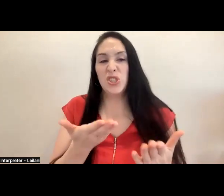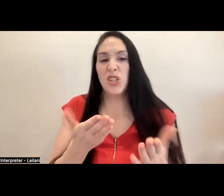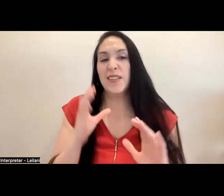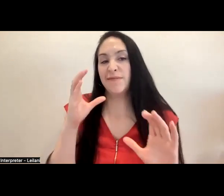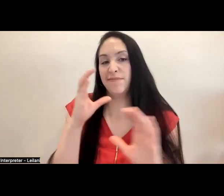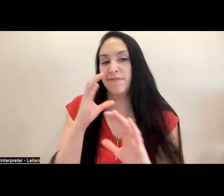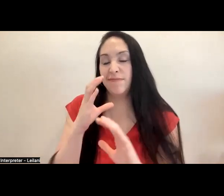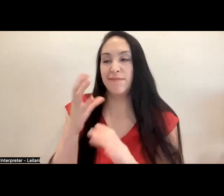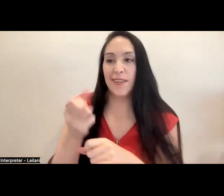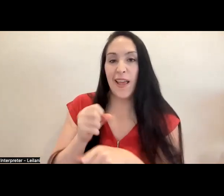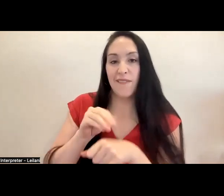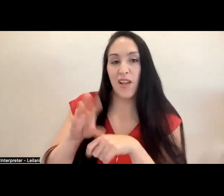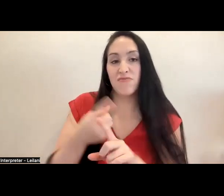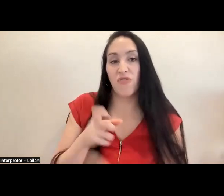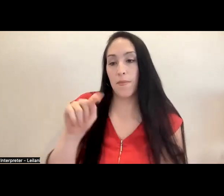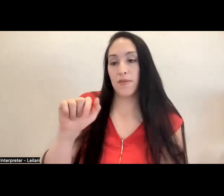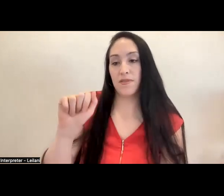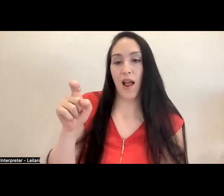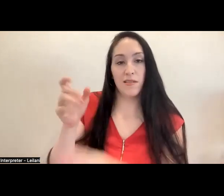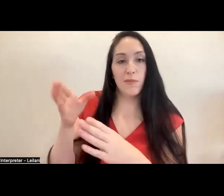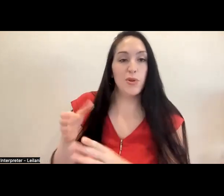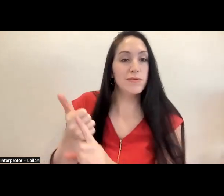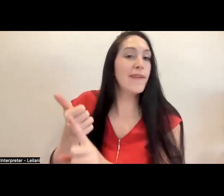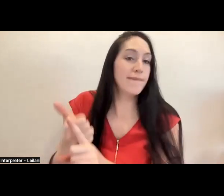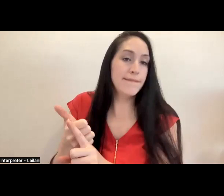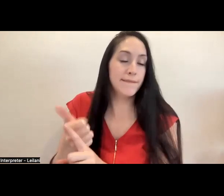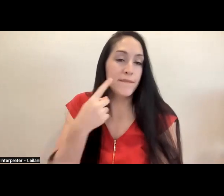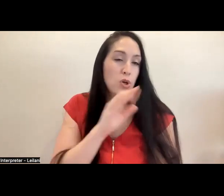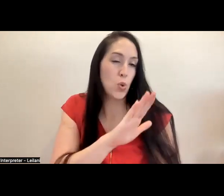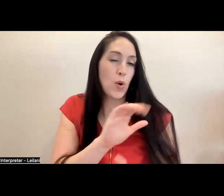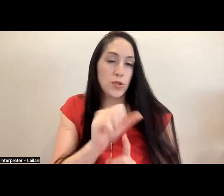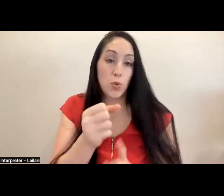11:21:20 But typically what would happen for an able account, is it everybody should receive